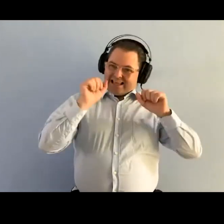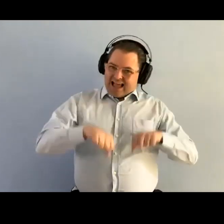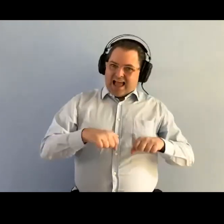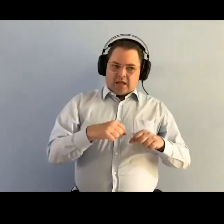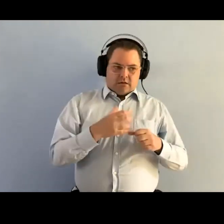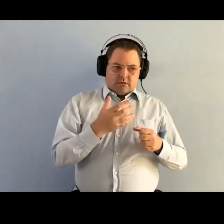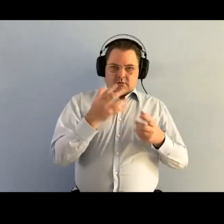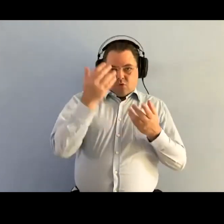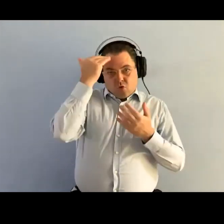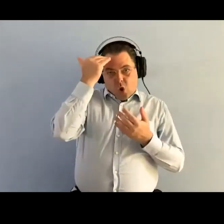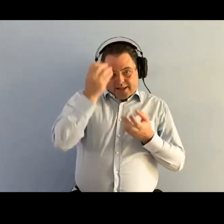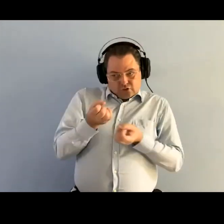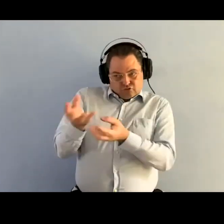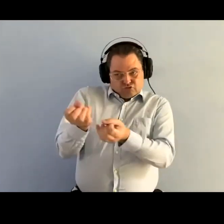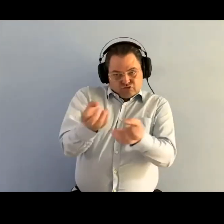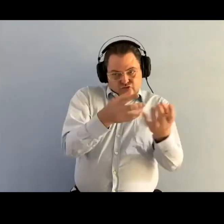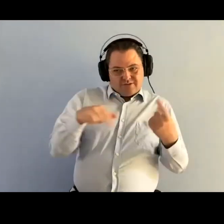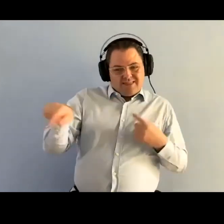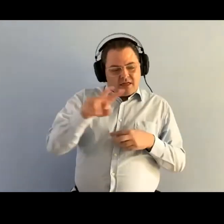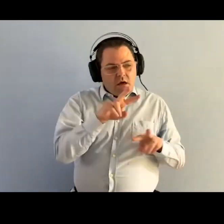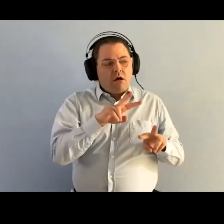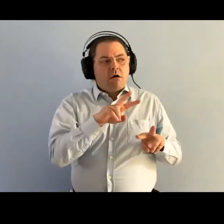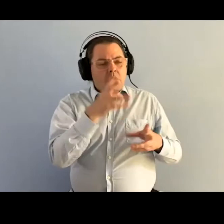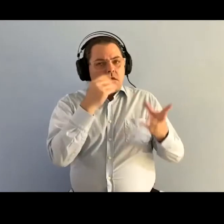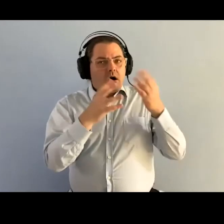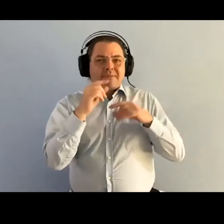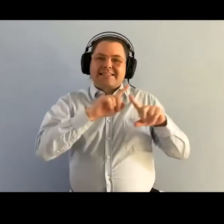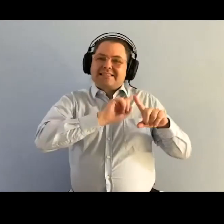to the mutual cooperation, we strongly realized and it with as our learnings